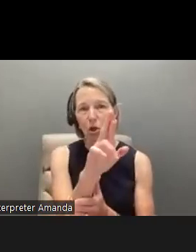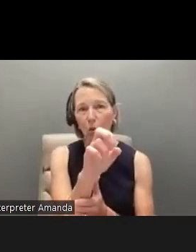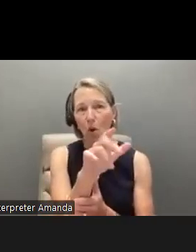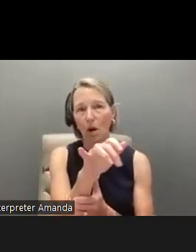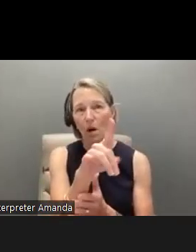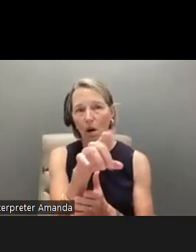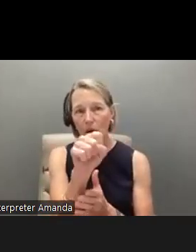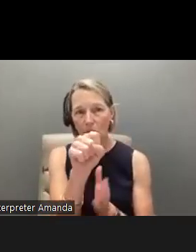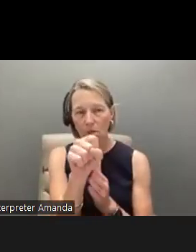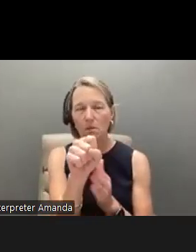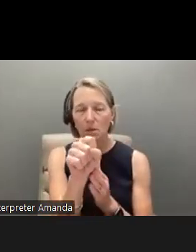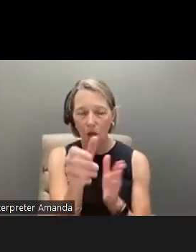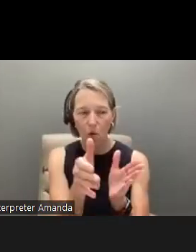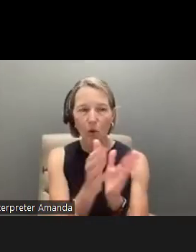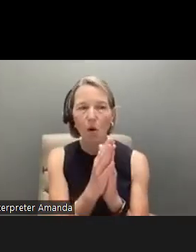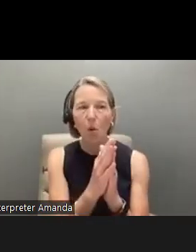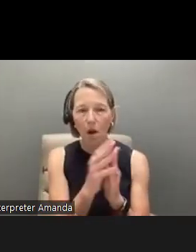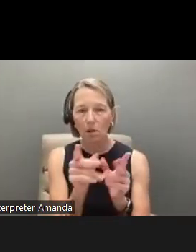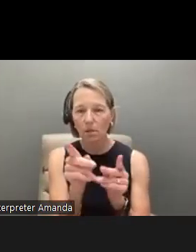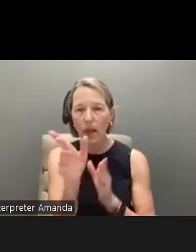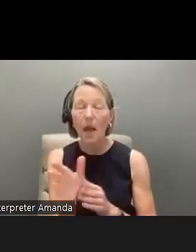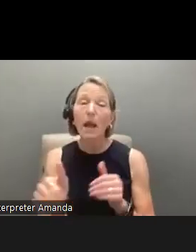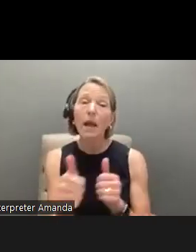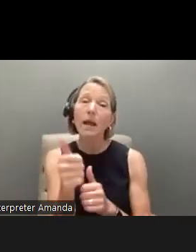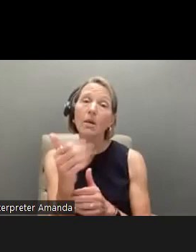um requests from the payee and then another part of the inner